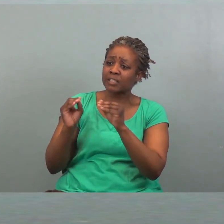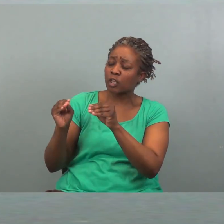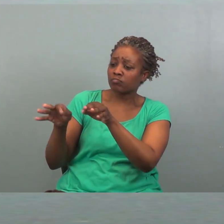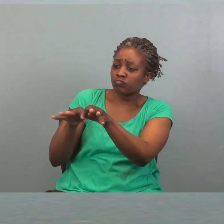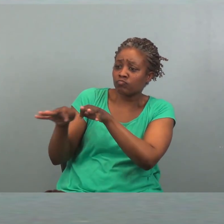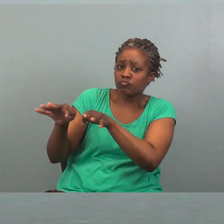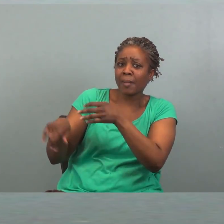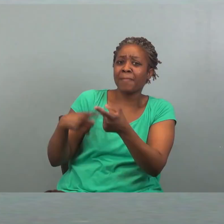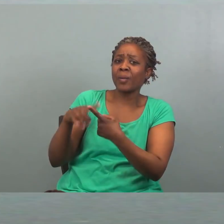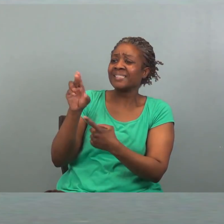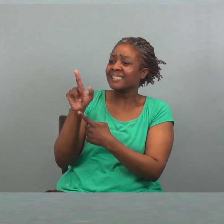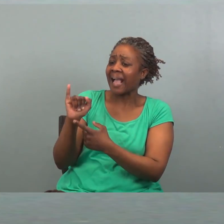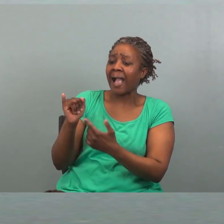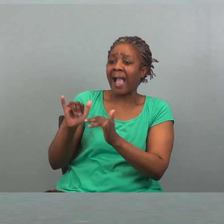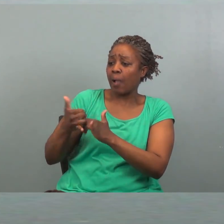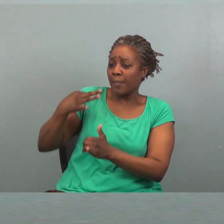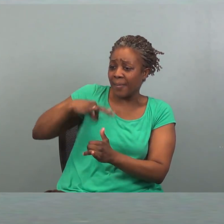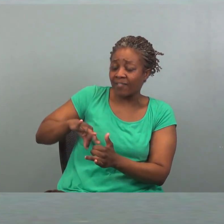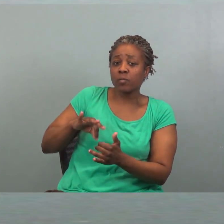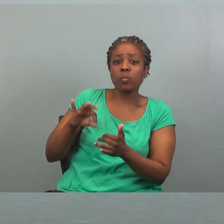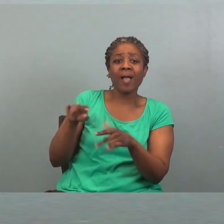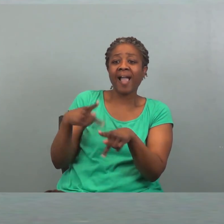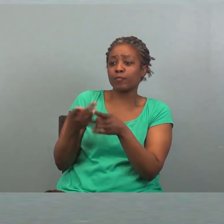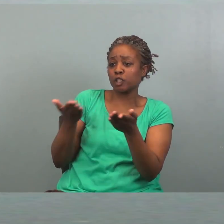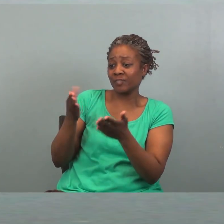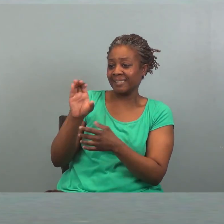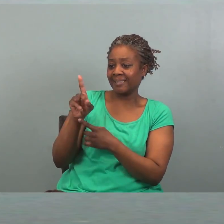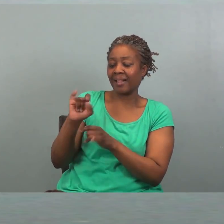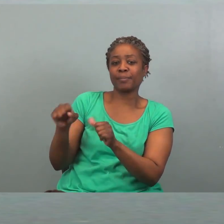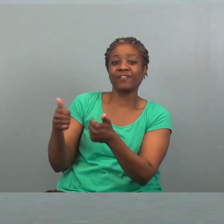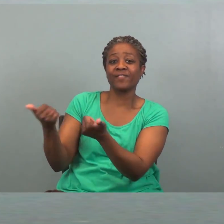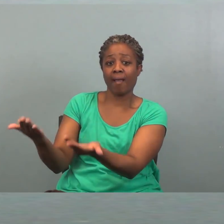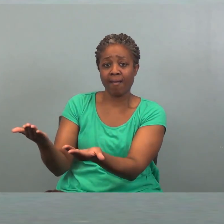these clients about the role of CDIs, the benefits of working with one, and what kind of services CDIs